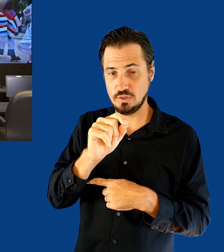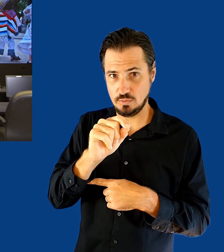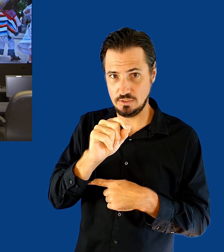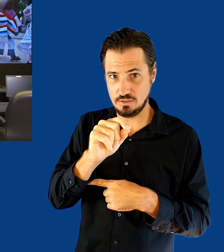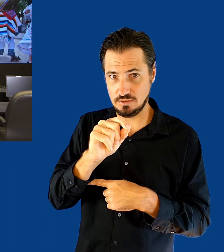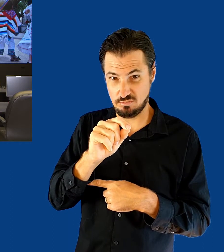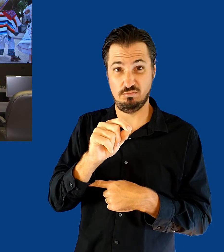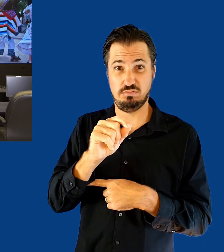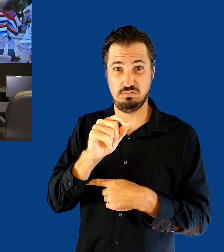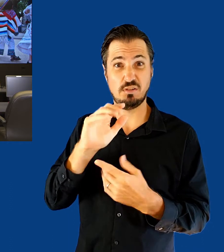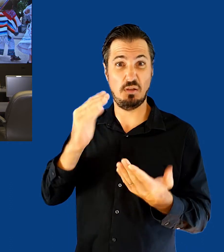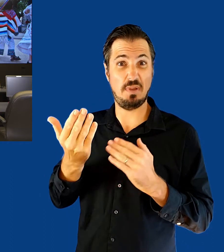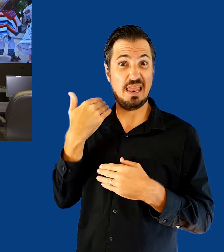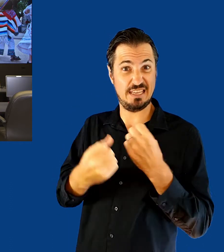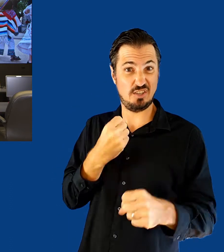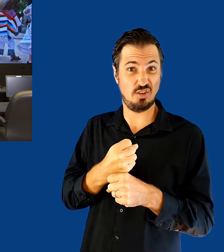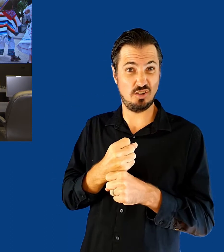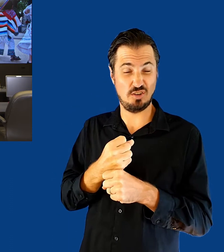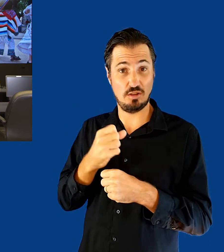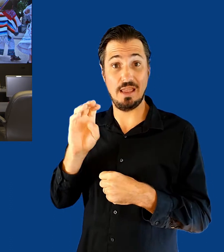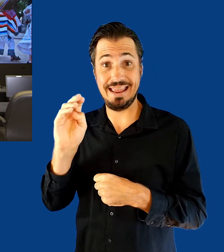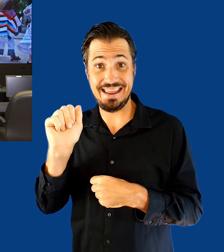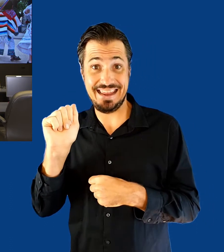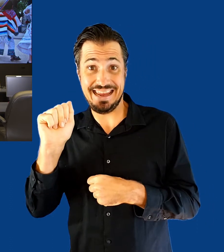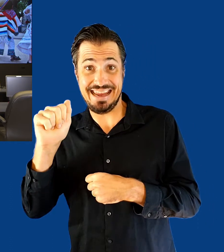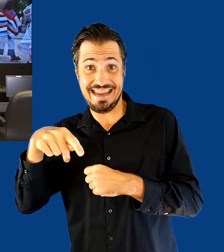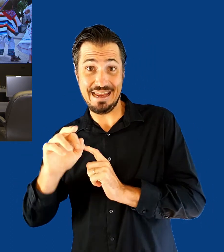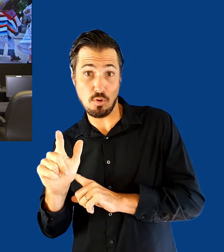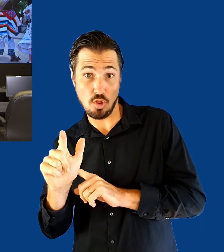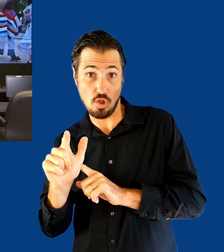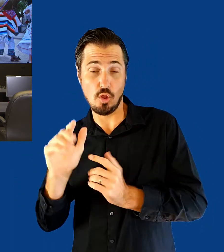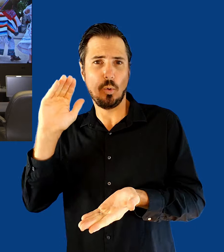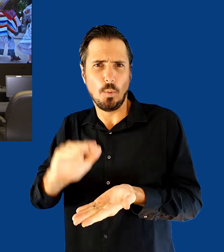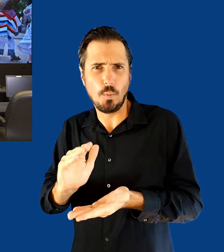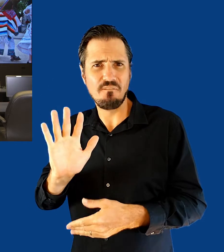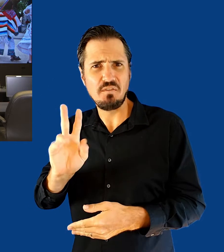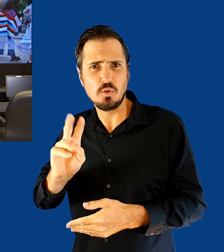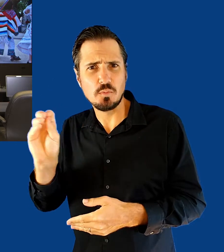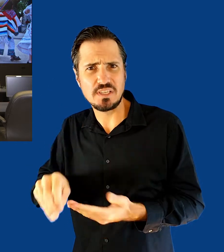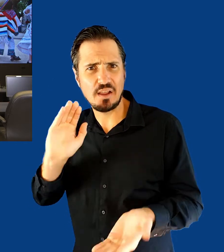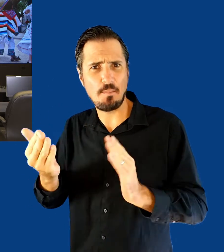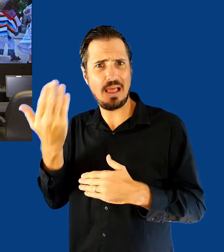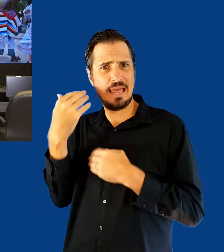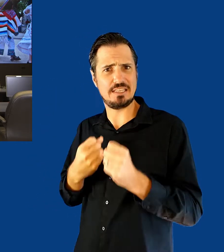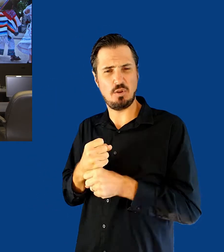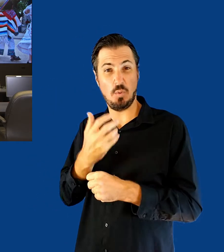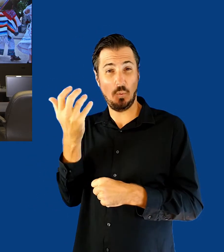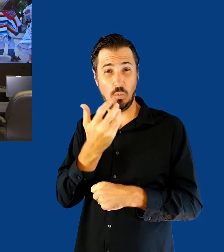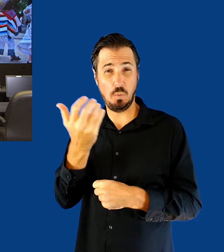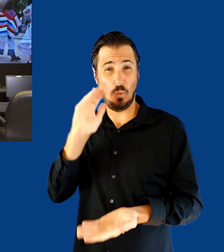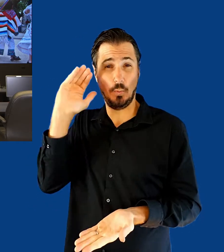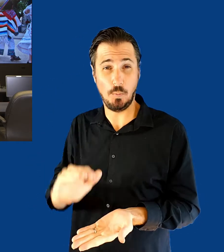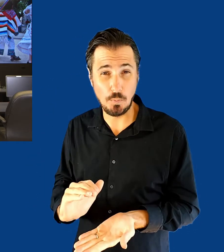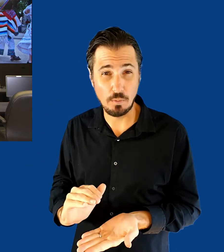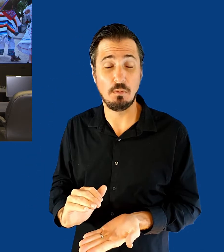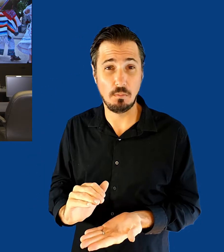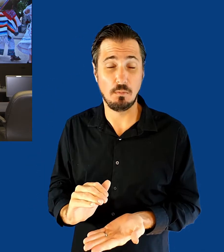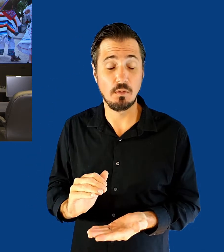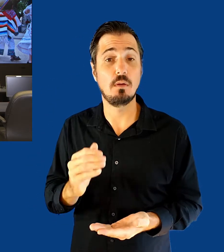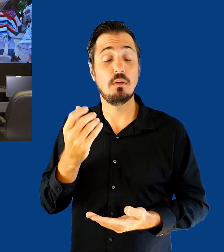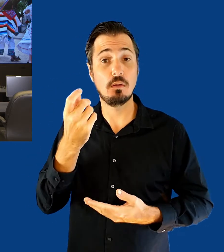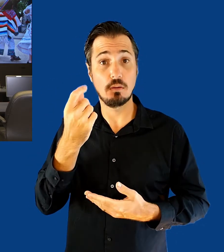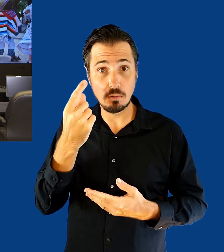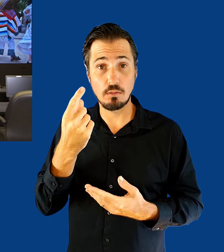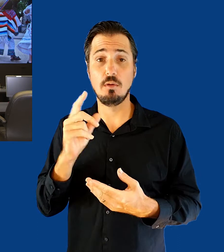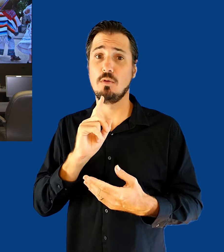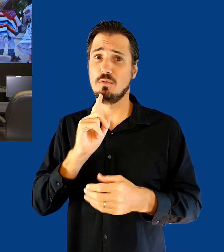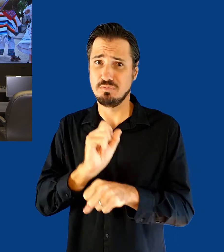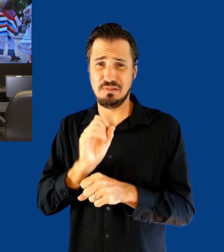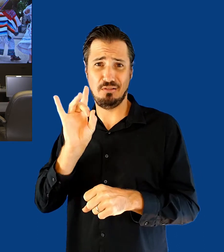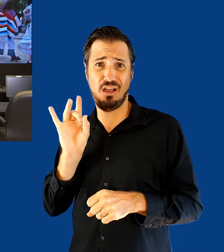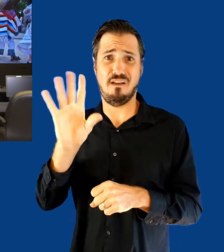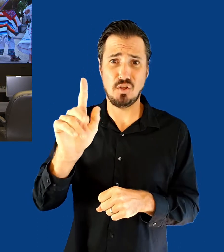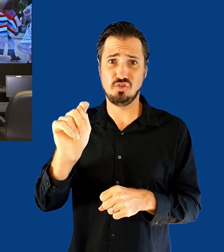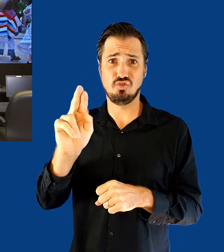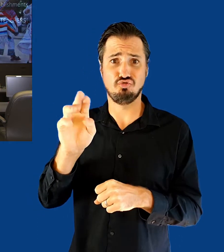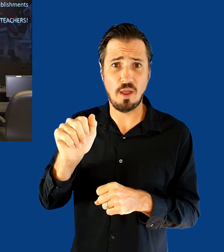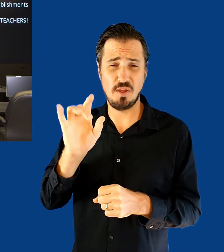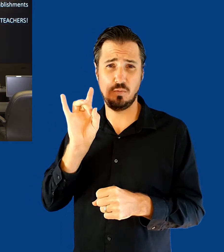and dropped 52% in April of 2020 as compared to last year. Additionally, trauma cases in April of 2020 were down 35% as compared to April of 2019.